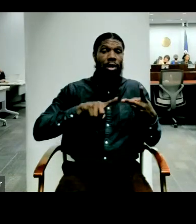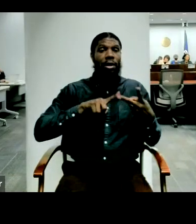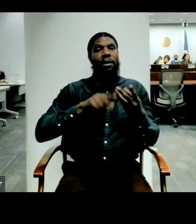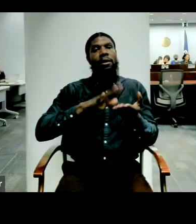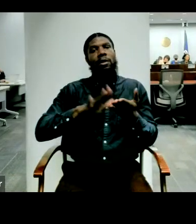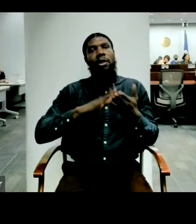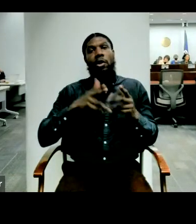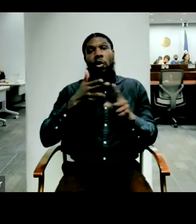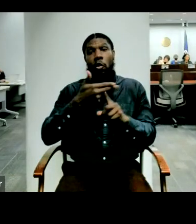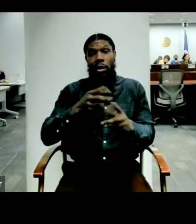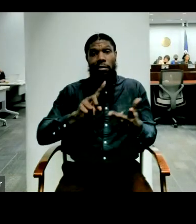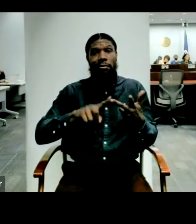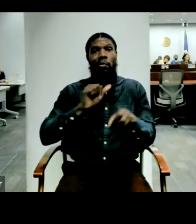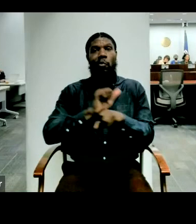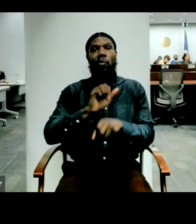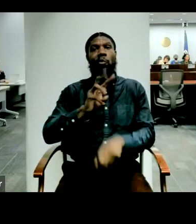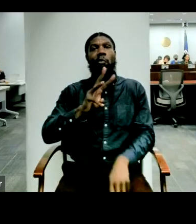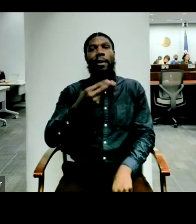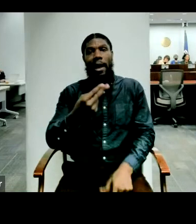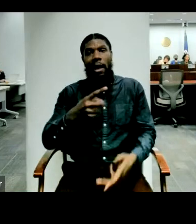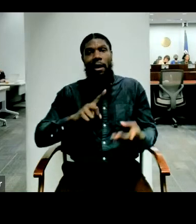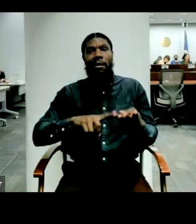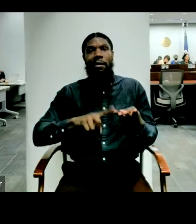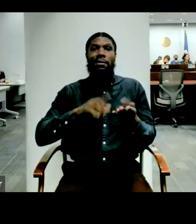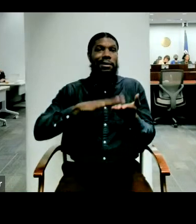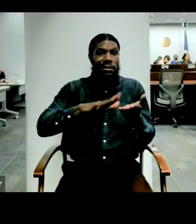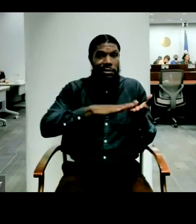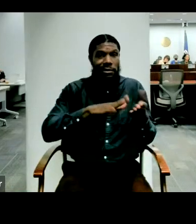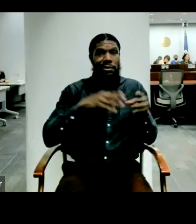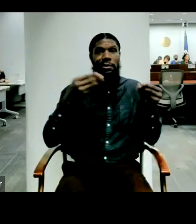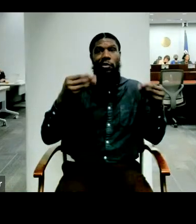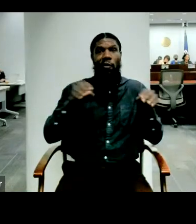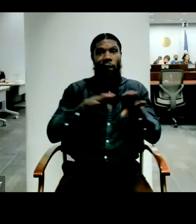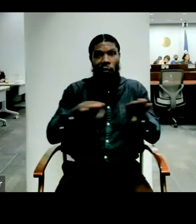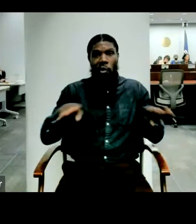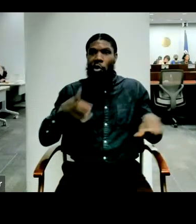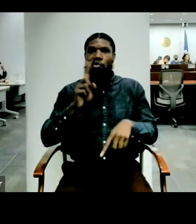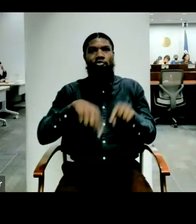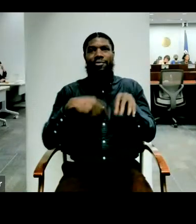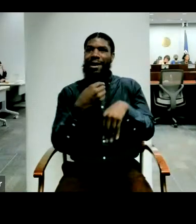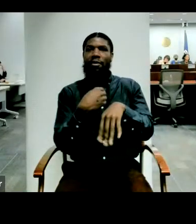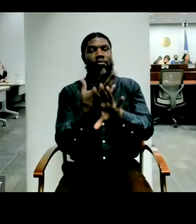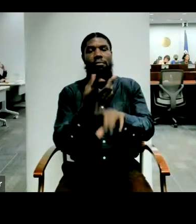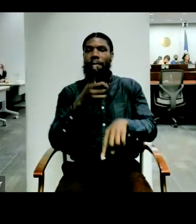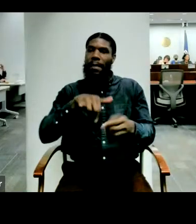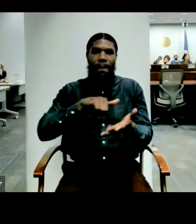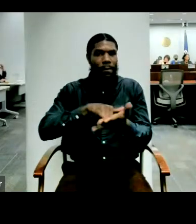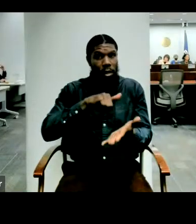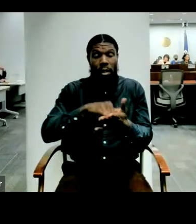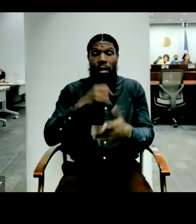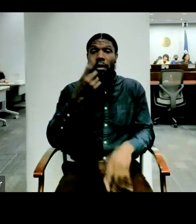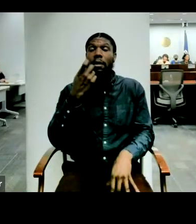in warehouses and retail stores that can't be done remotely where increasingly people are being